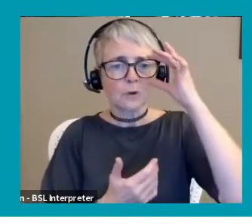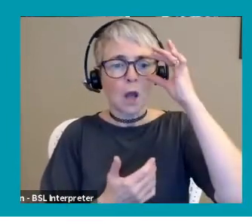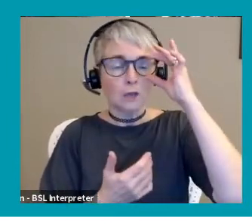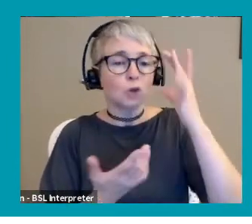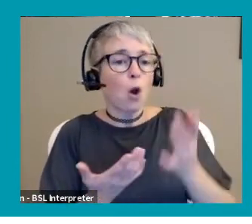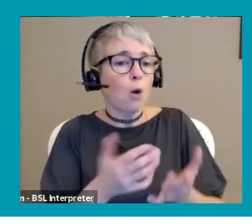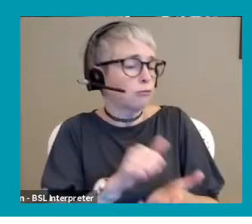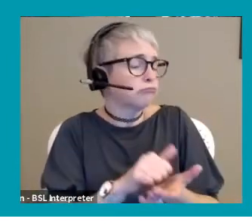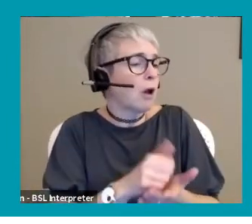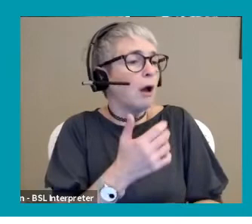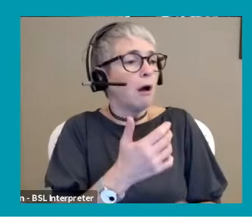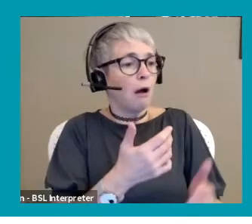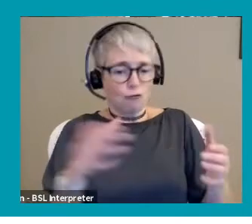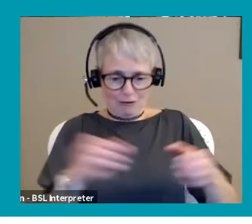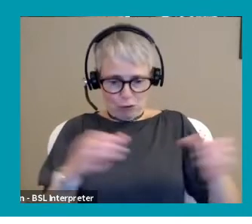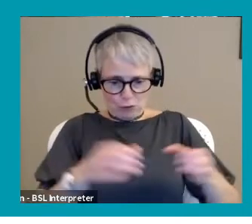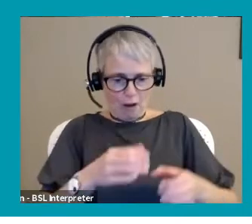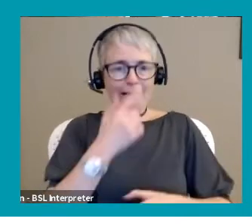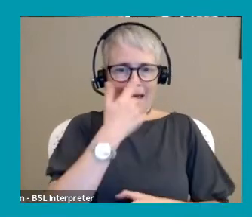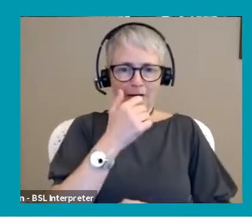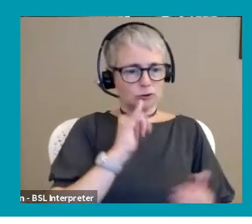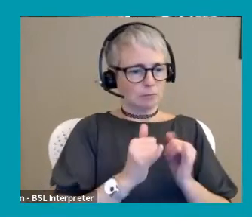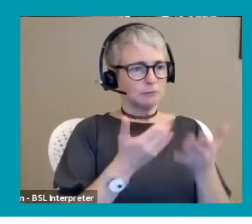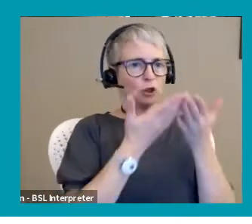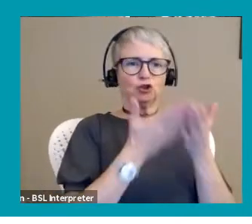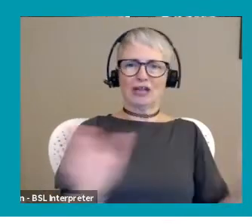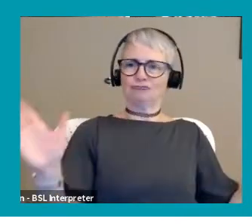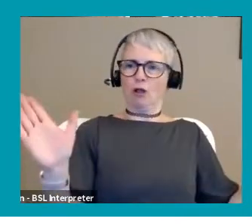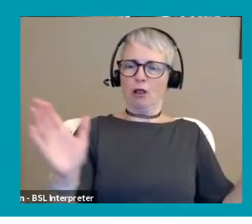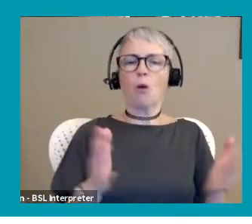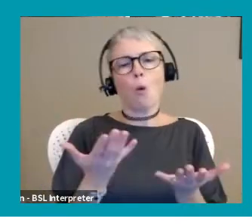are niche recruiters and some will be better when it comes to understanding